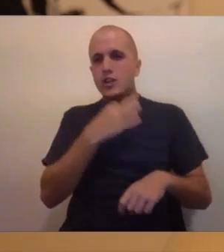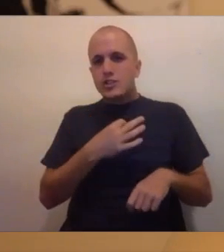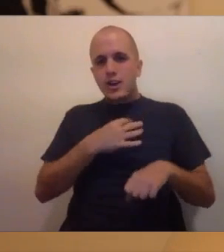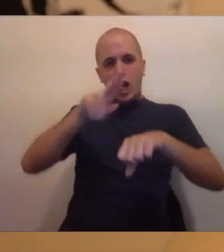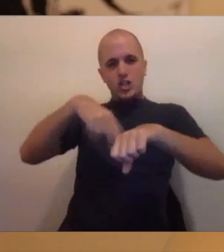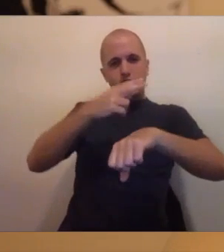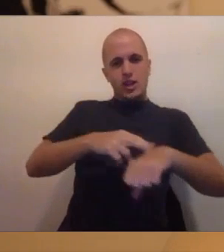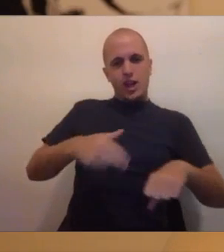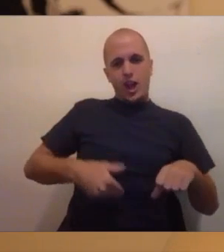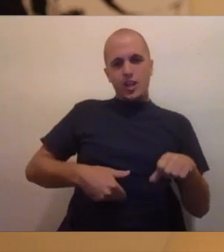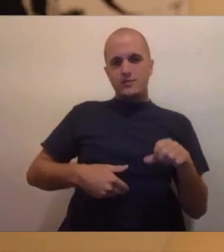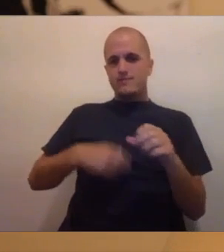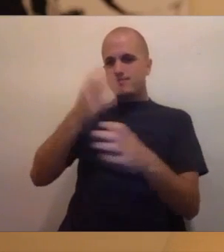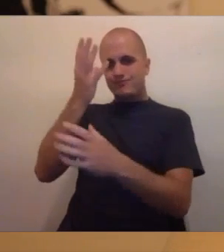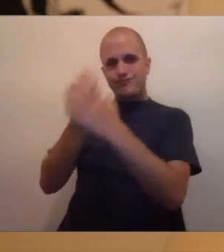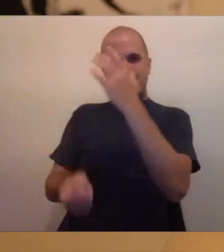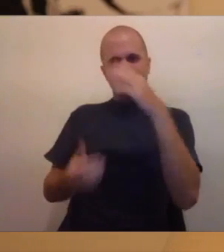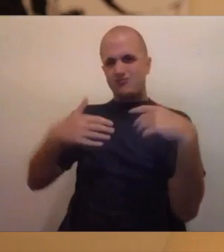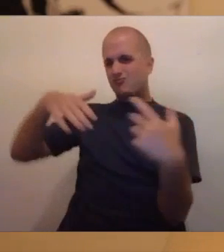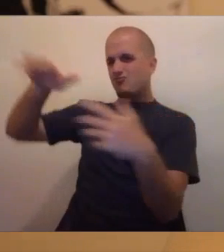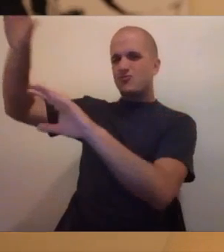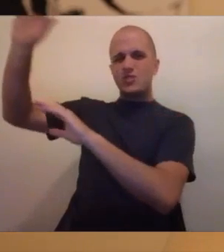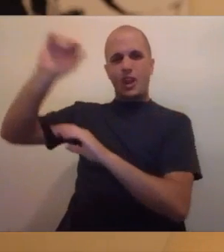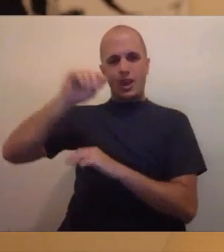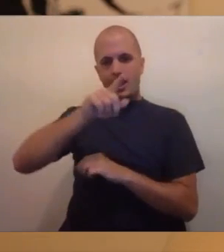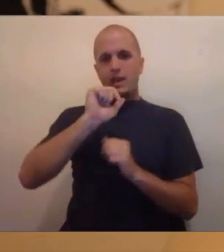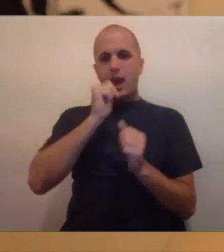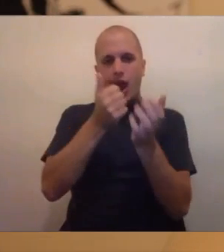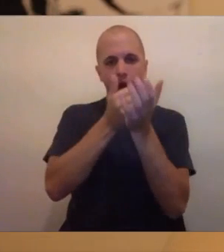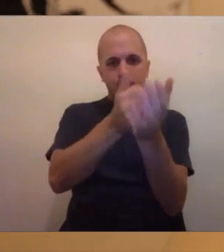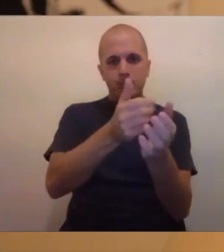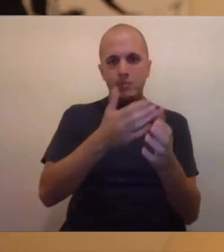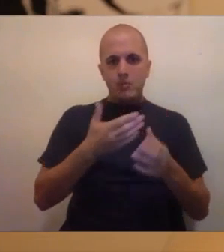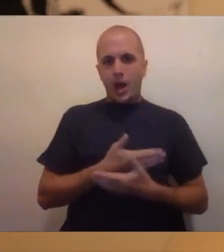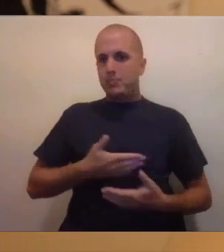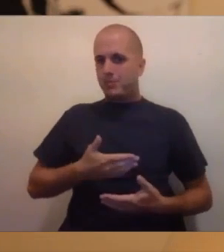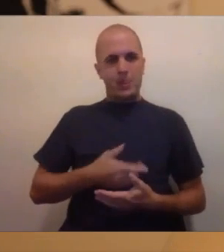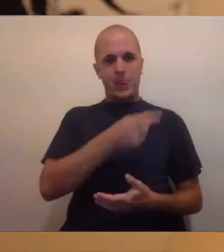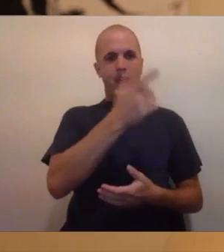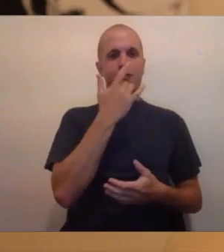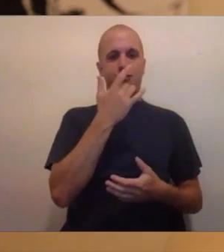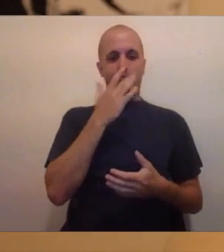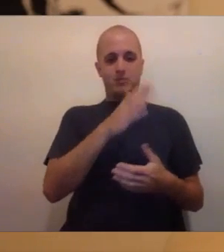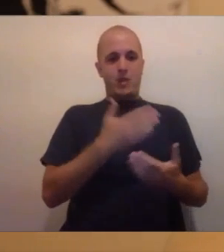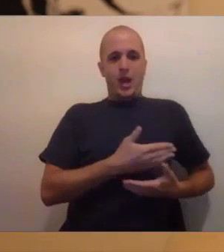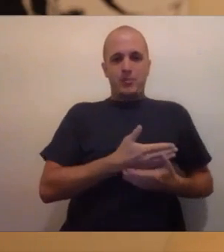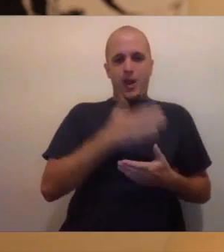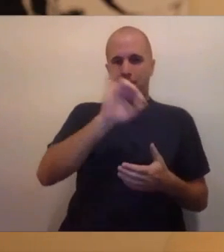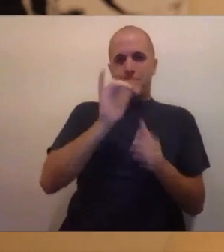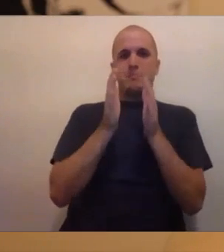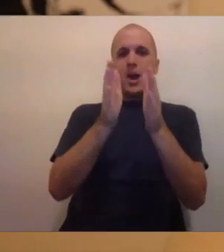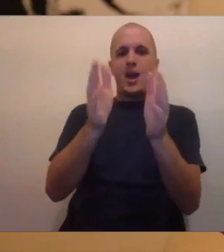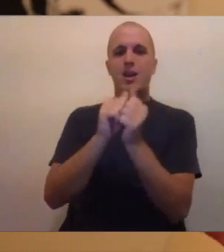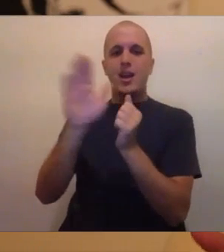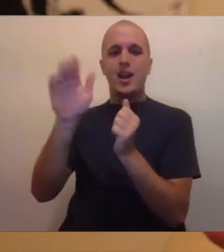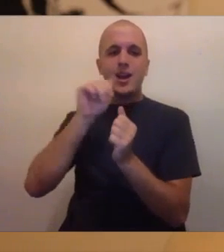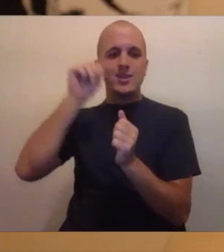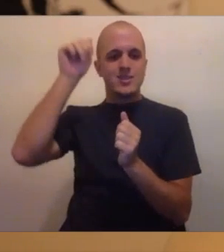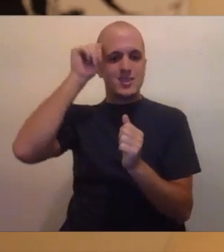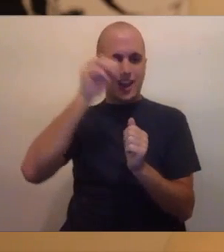But natural curiosity is gone, far away. So they don't help their